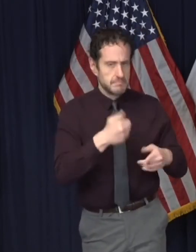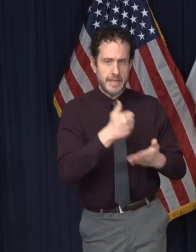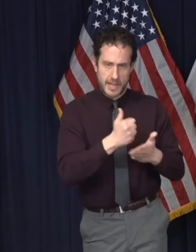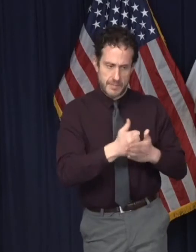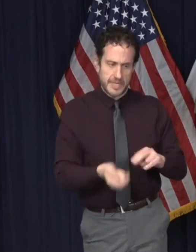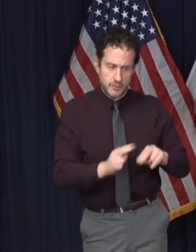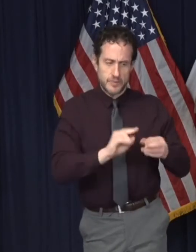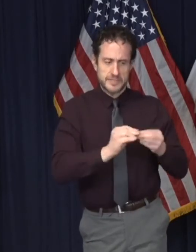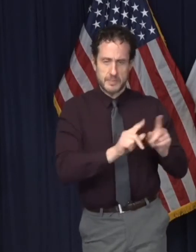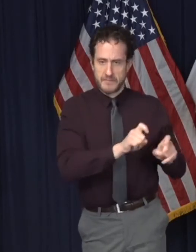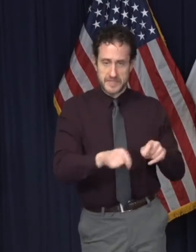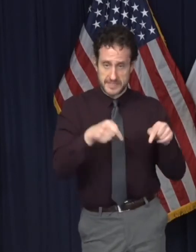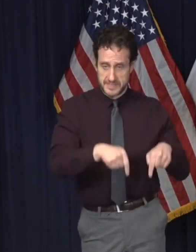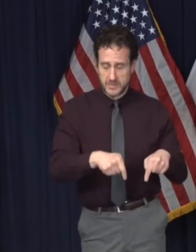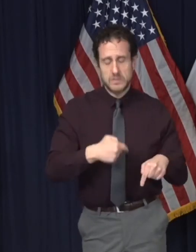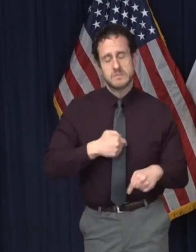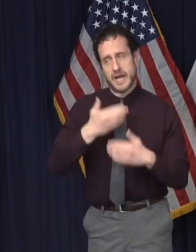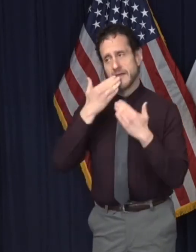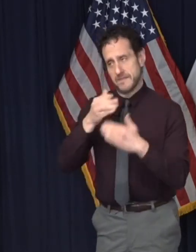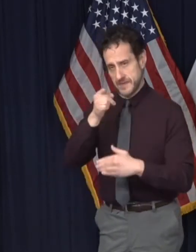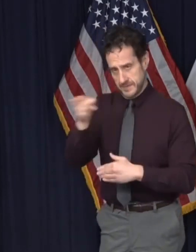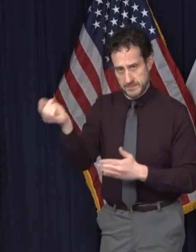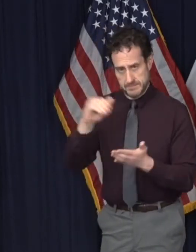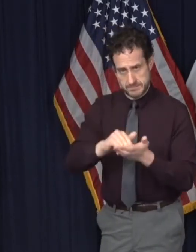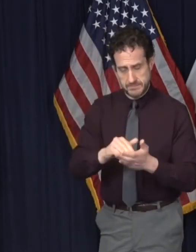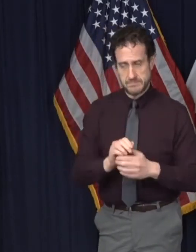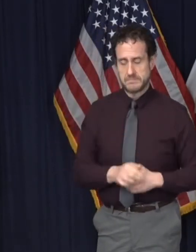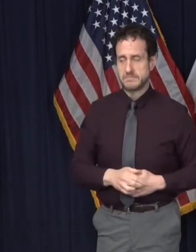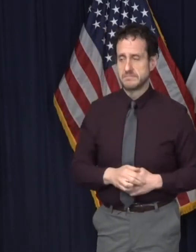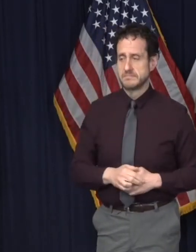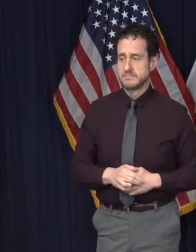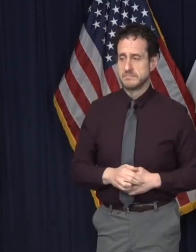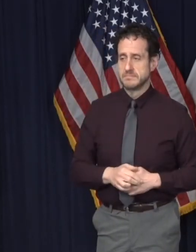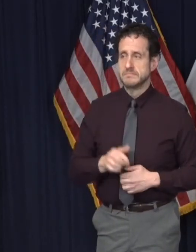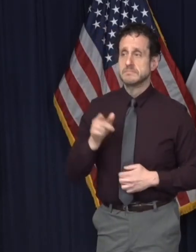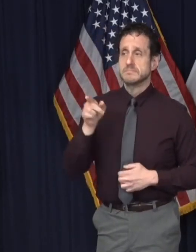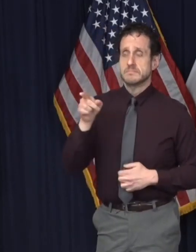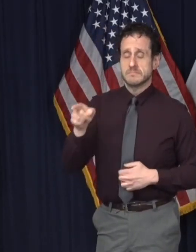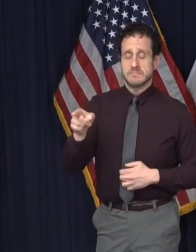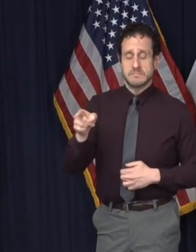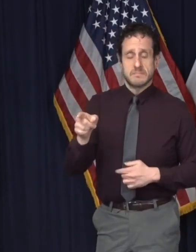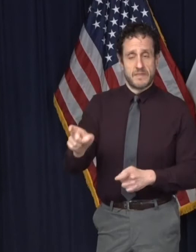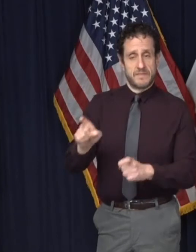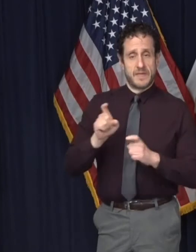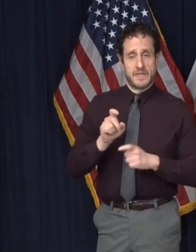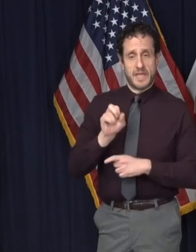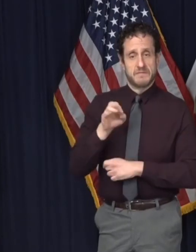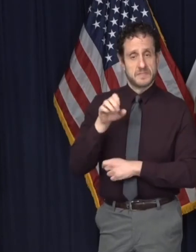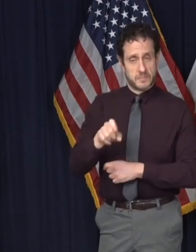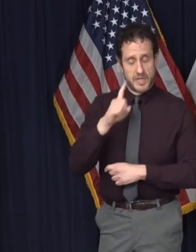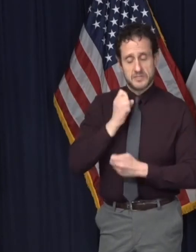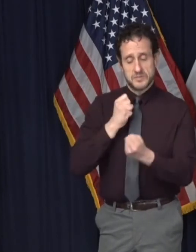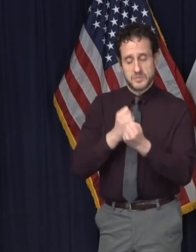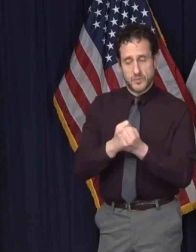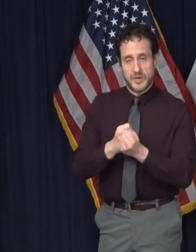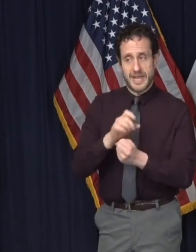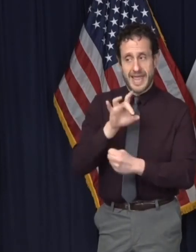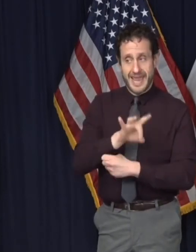CARE OF THEIR HOME STATE. AND FOR THAT I AM VERY GRATEFUL. THEY DEDICATED THE SUPPLIES TO